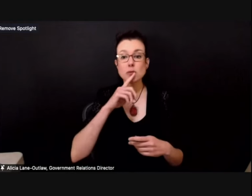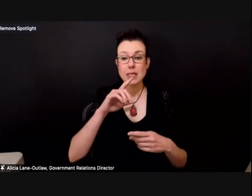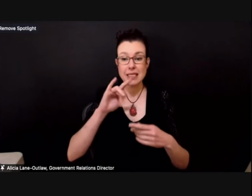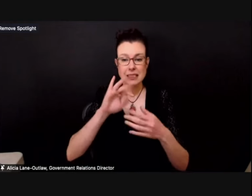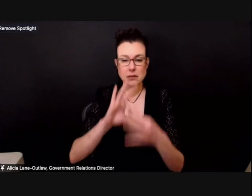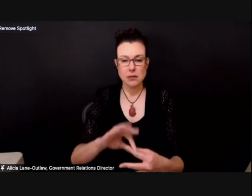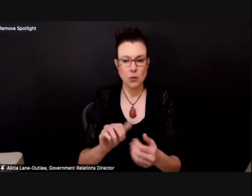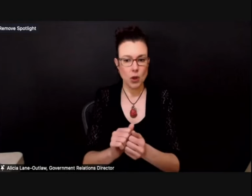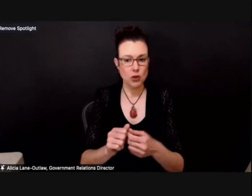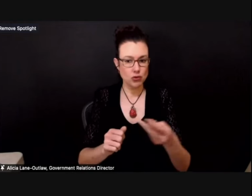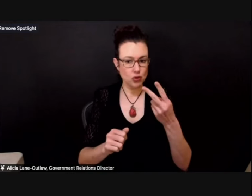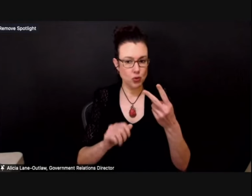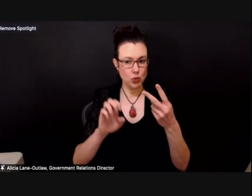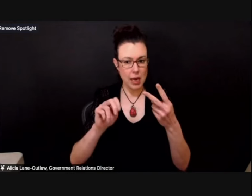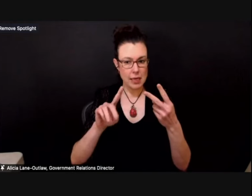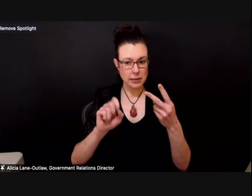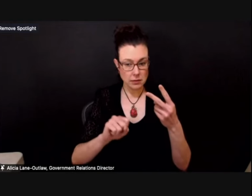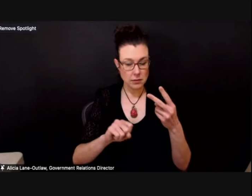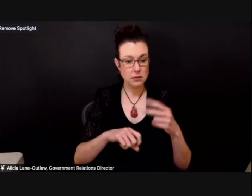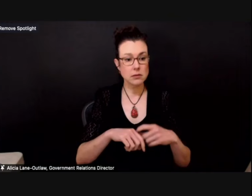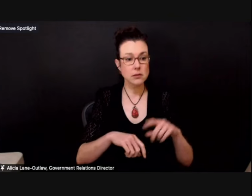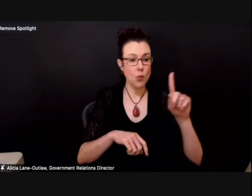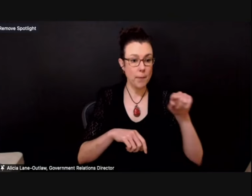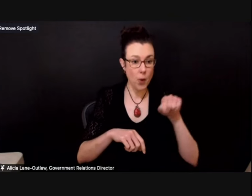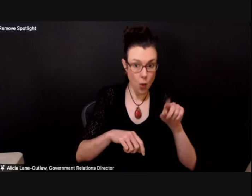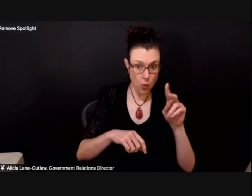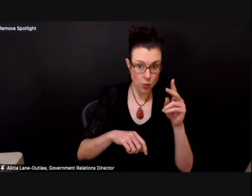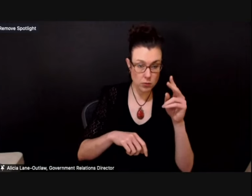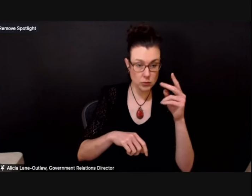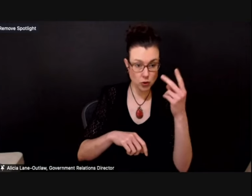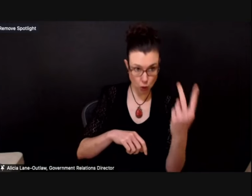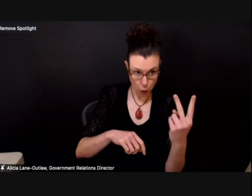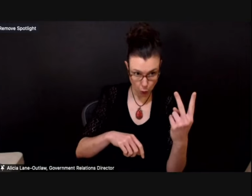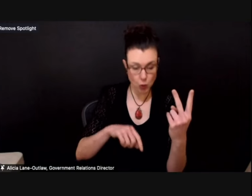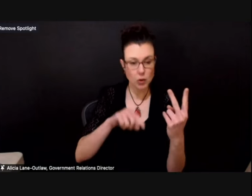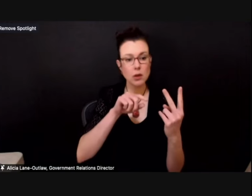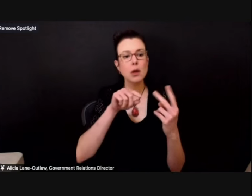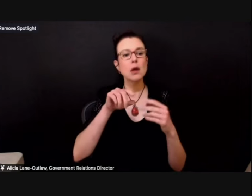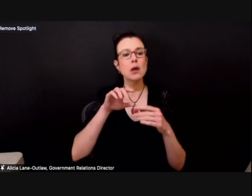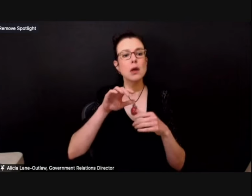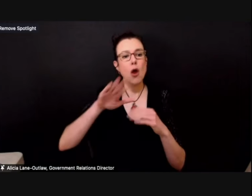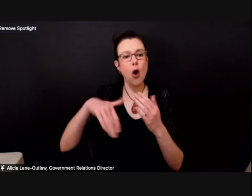It is tied to two Ends. 1.2 All three branches of state government